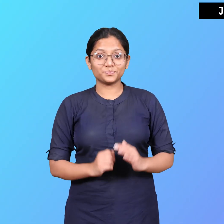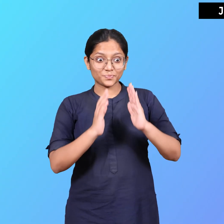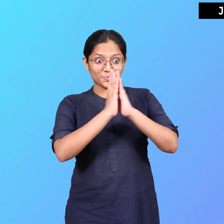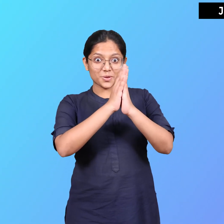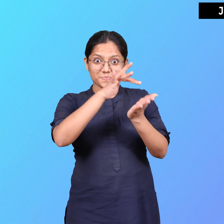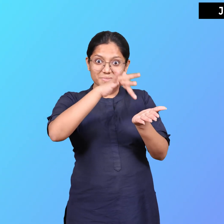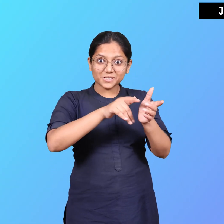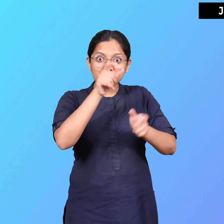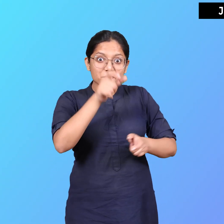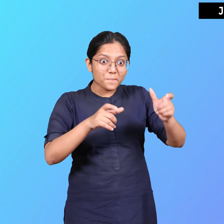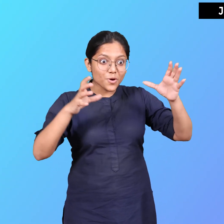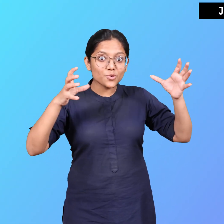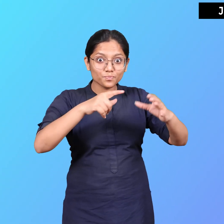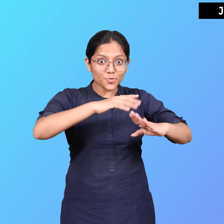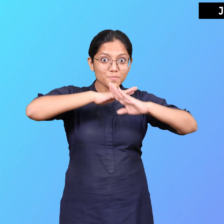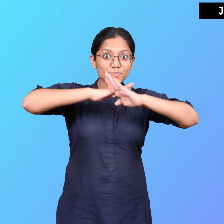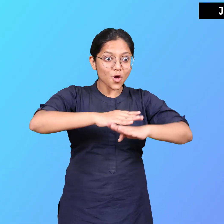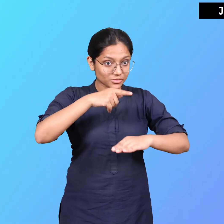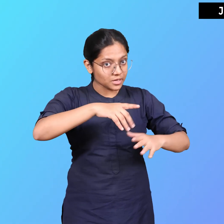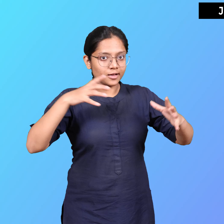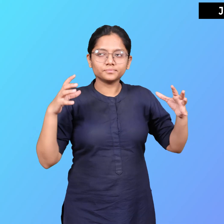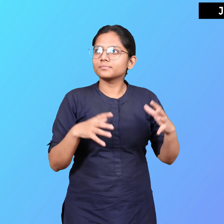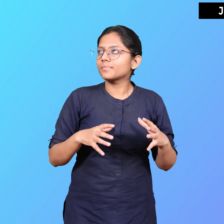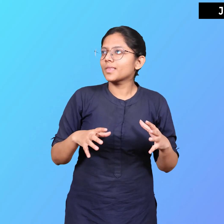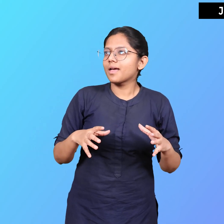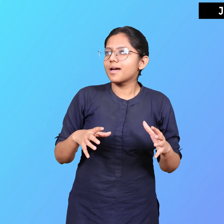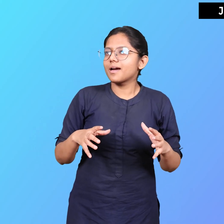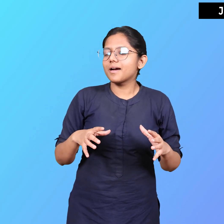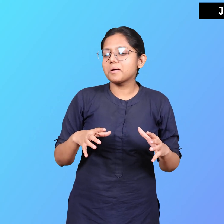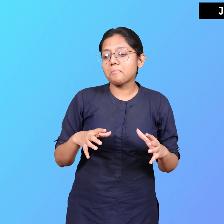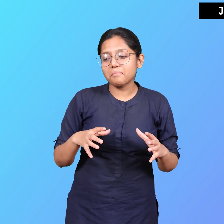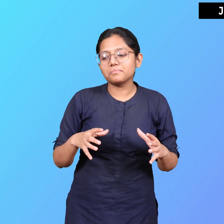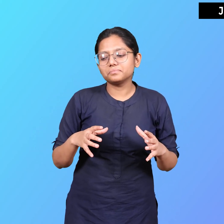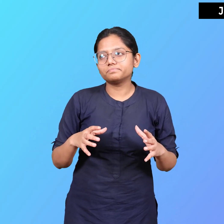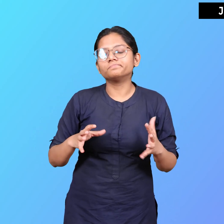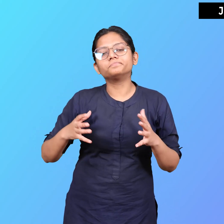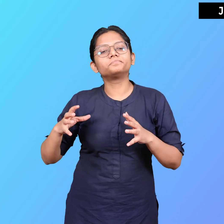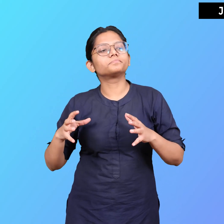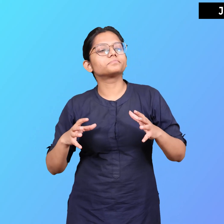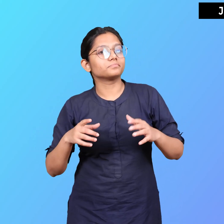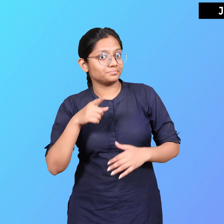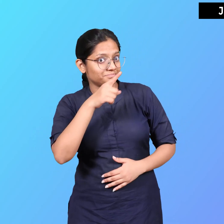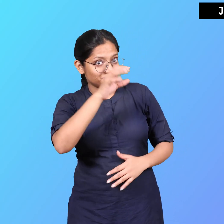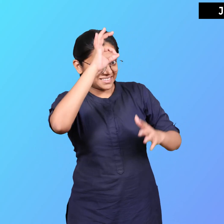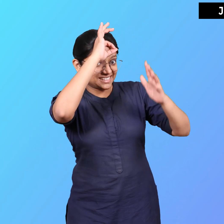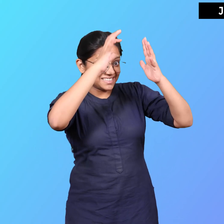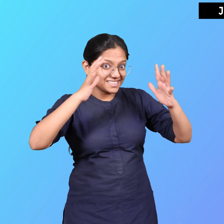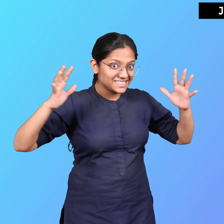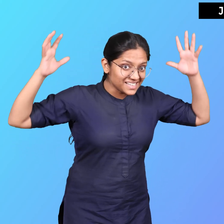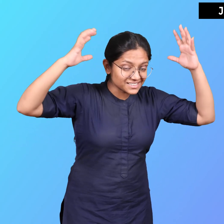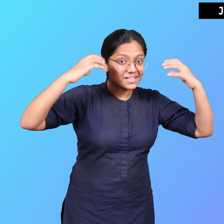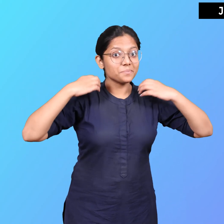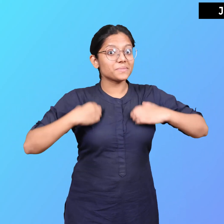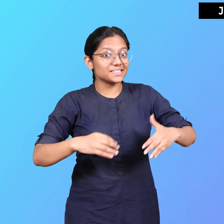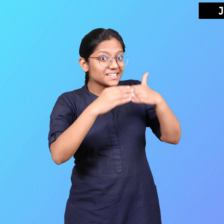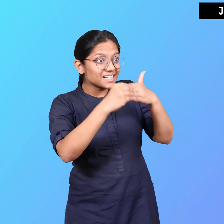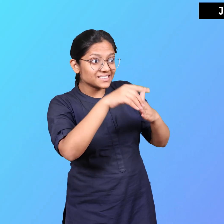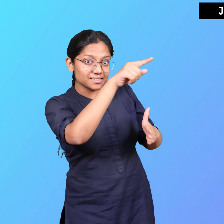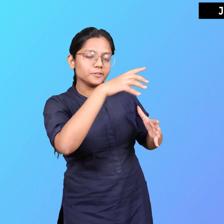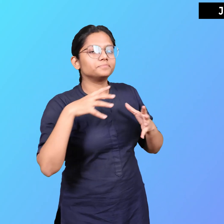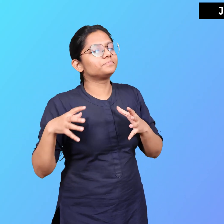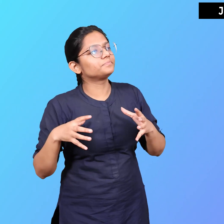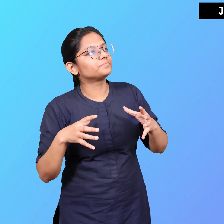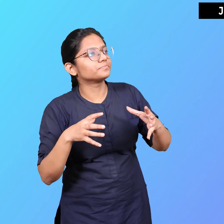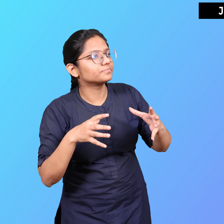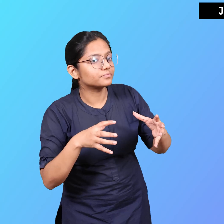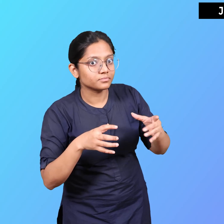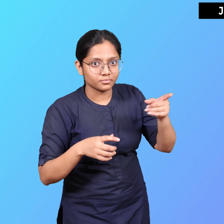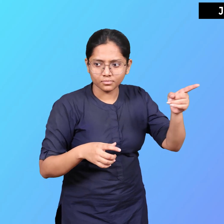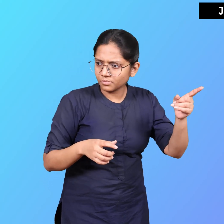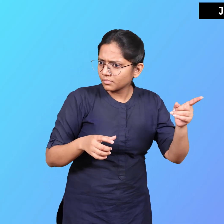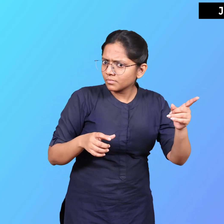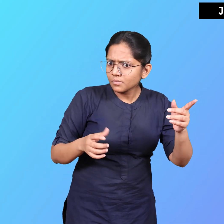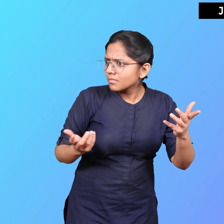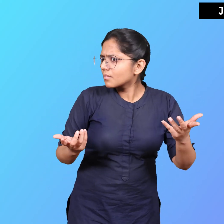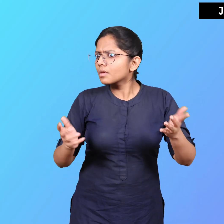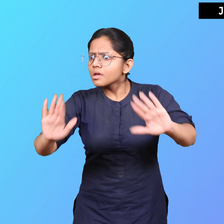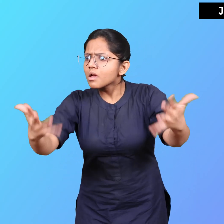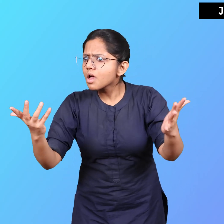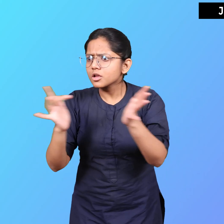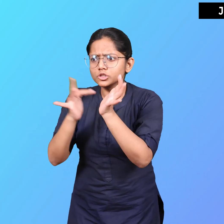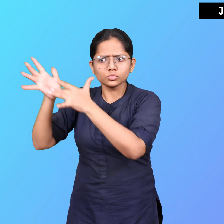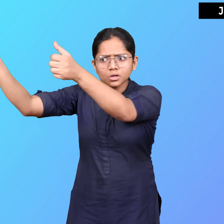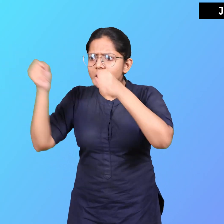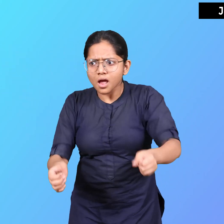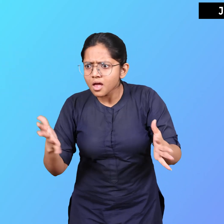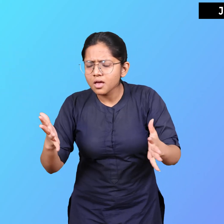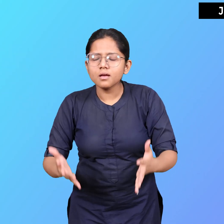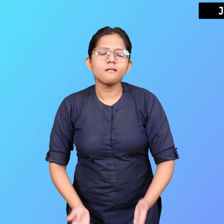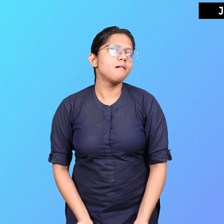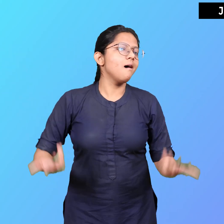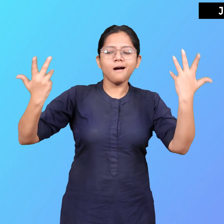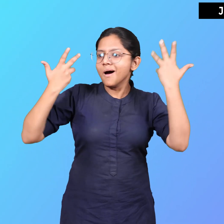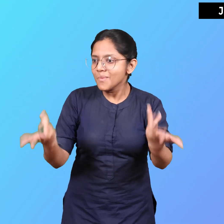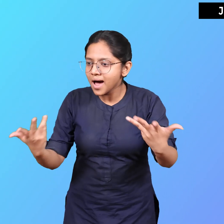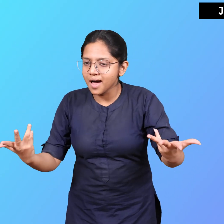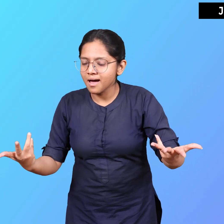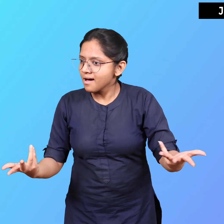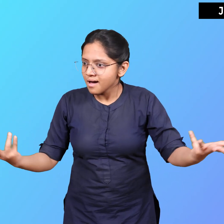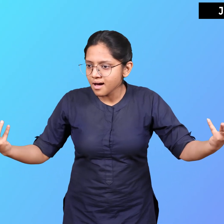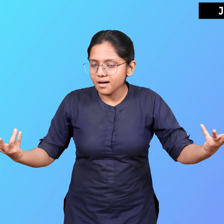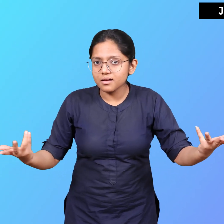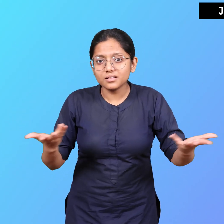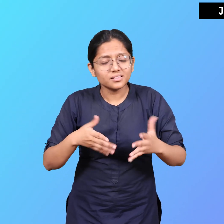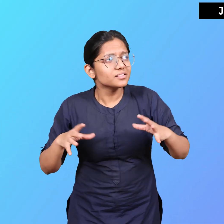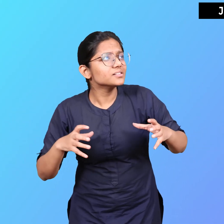The Temple police went back to the leading priests and the Pharisees. The priests and the Pharisees asked, “Why didn’t you bring Jesus?”